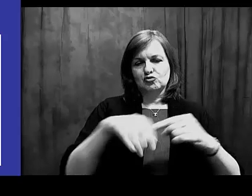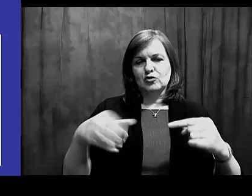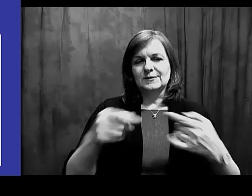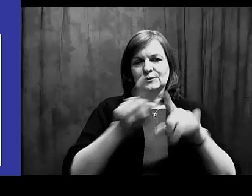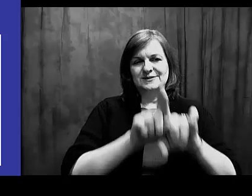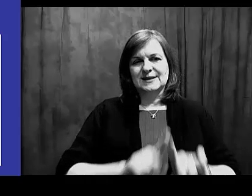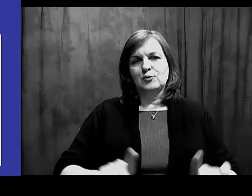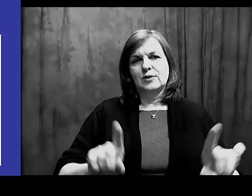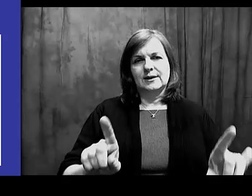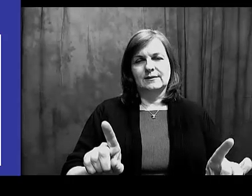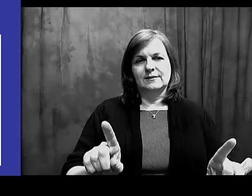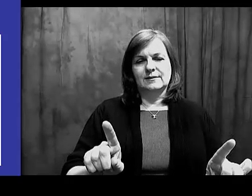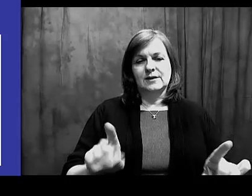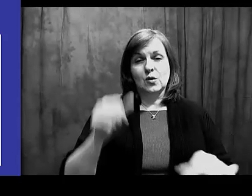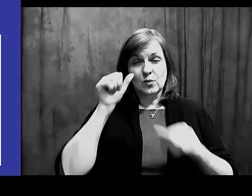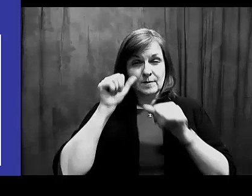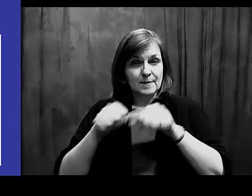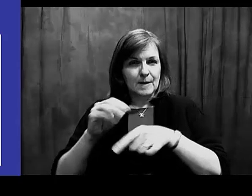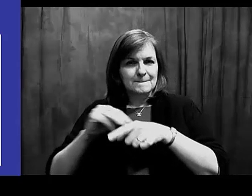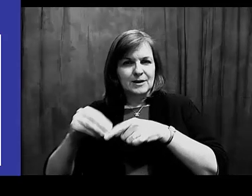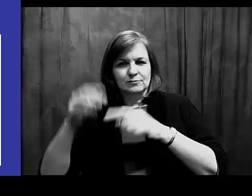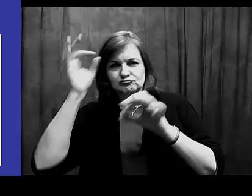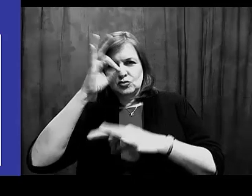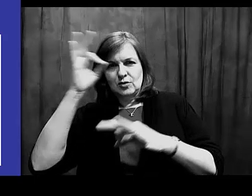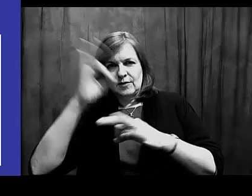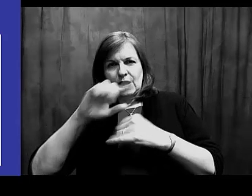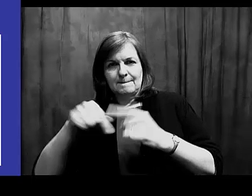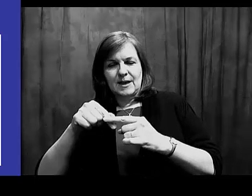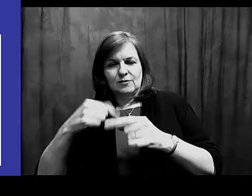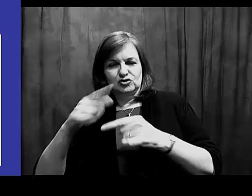Mendel didn't have any idea about these genetics remember